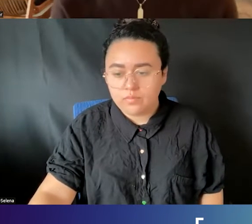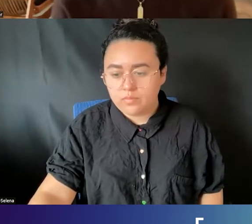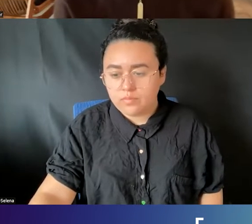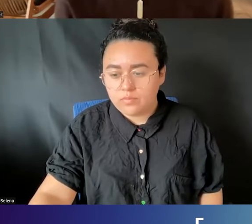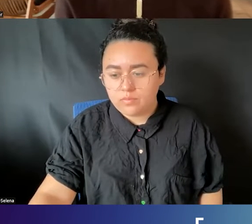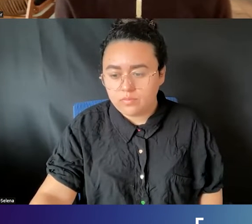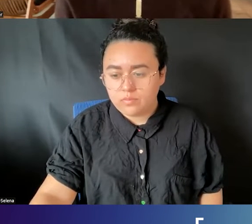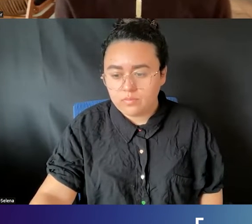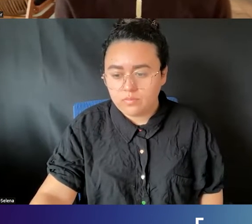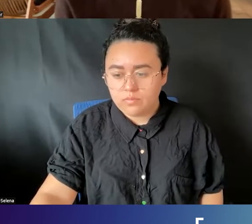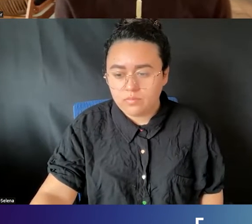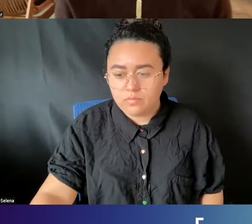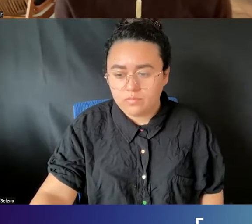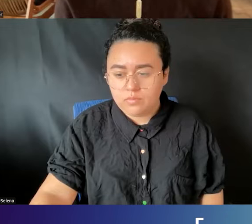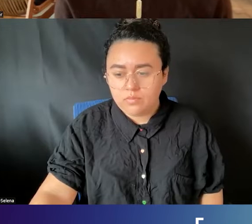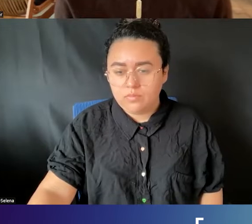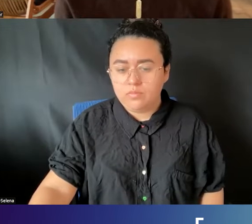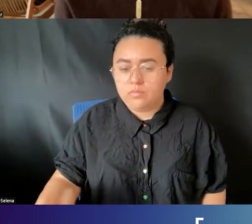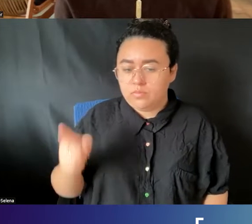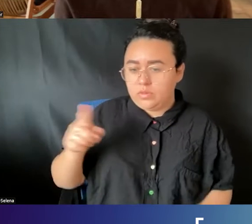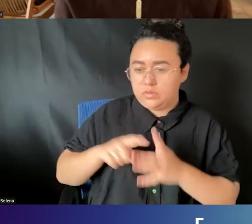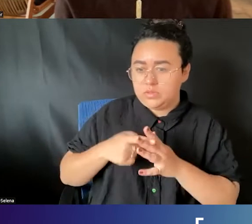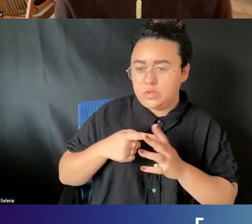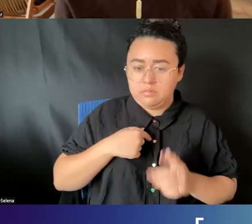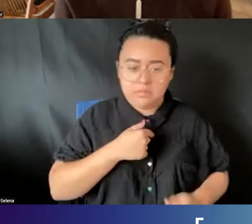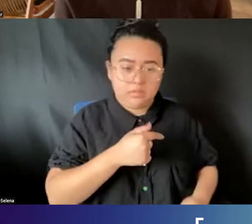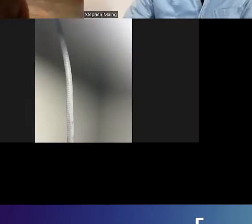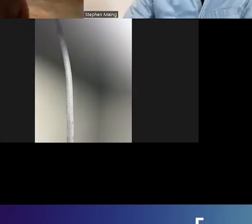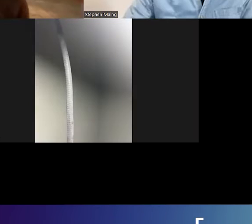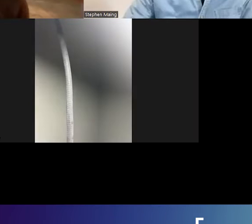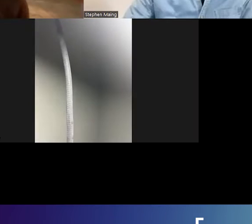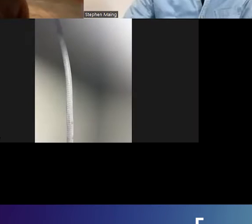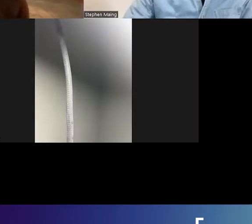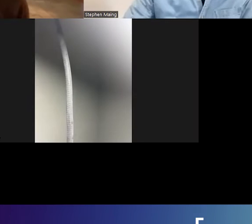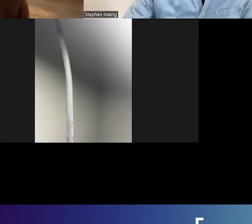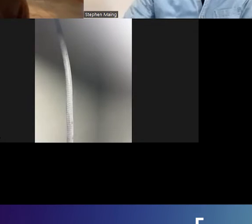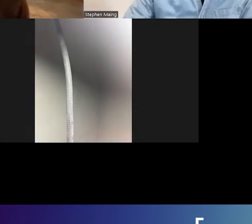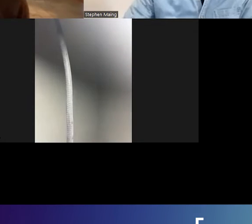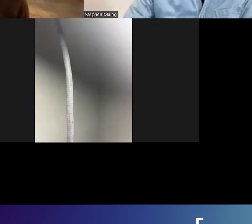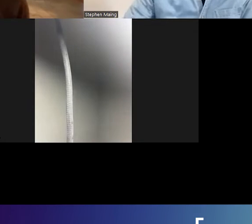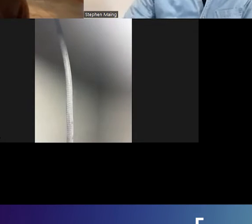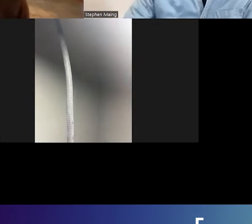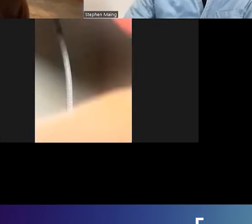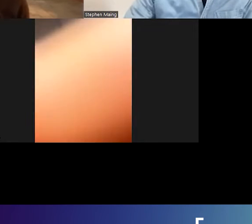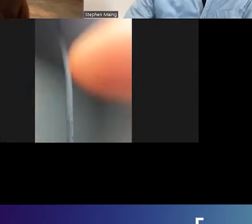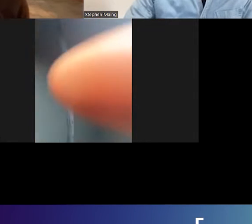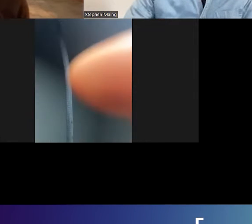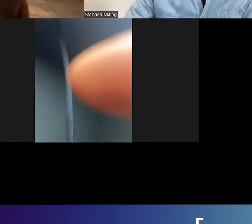Going to start? Should I jump in? Sure. I'll take a quick stab at it. I mean, I think these are really good